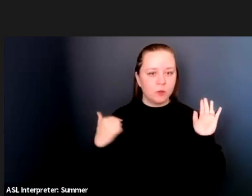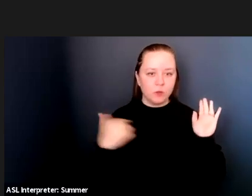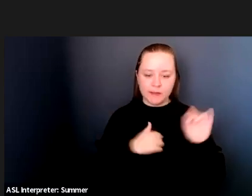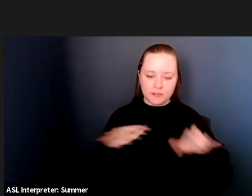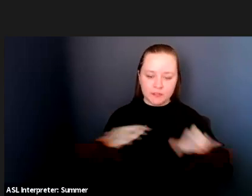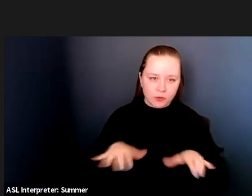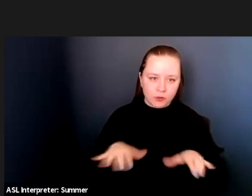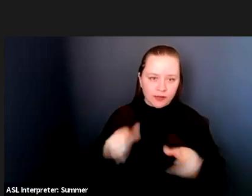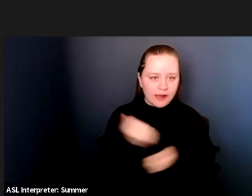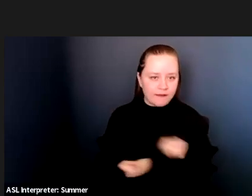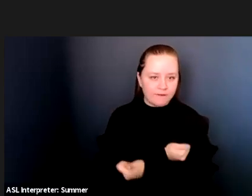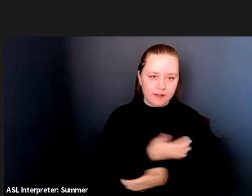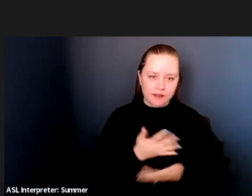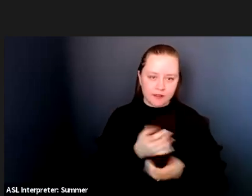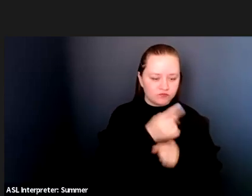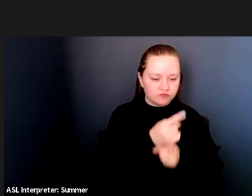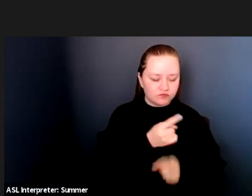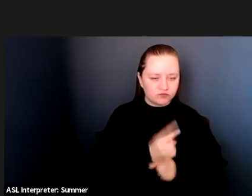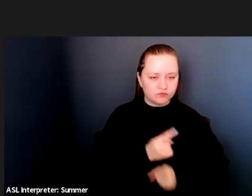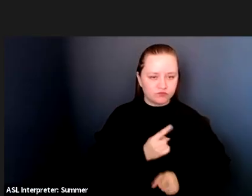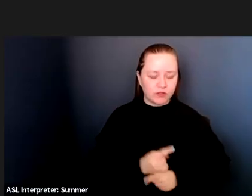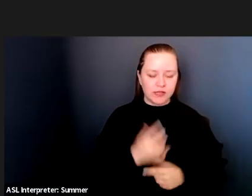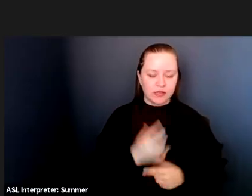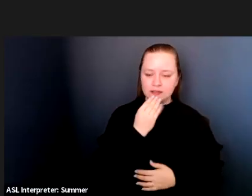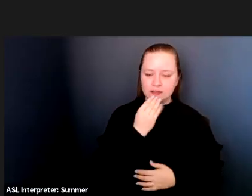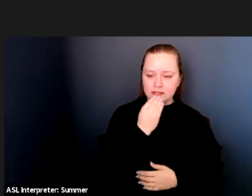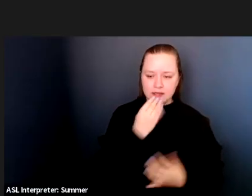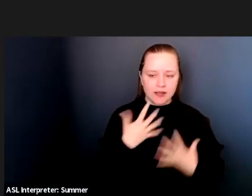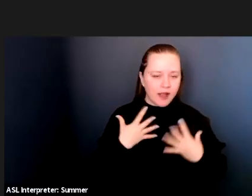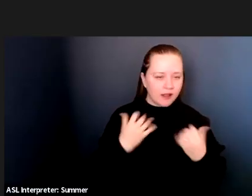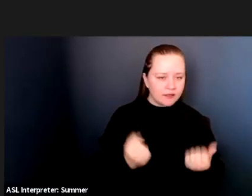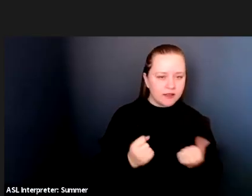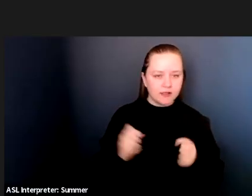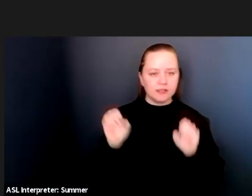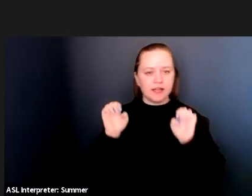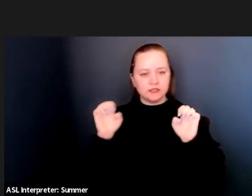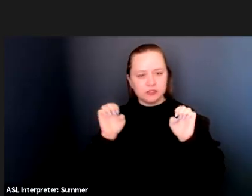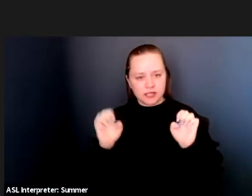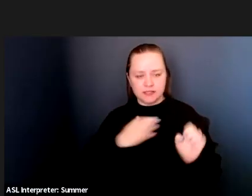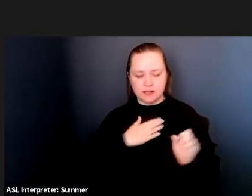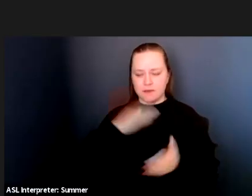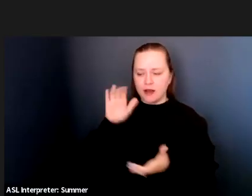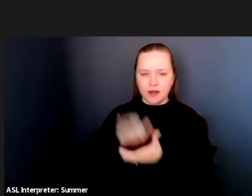eating healthy, exercising. But as my husband was getting more fit,